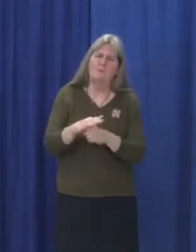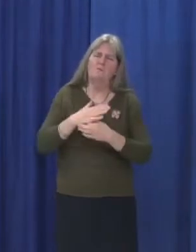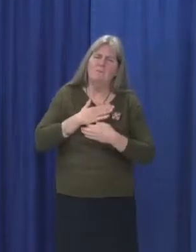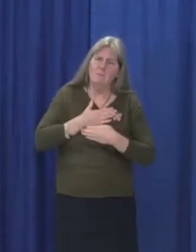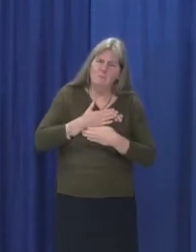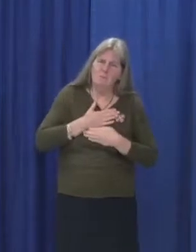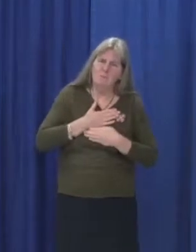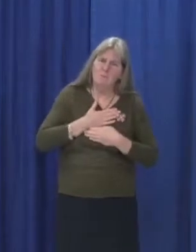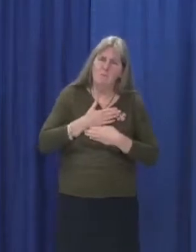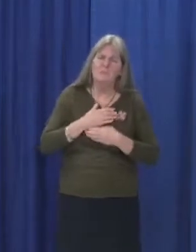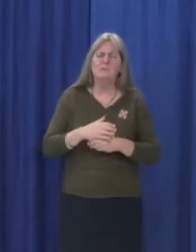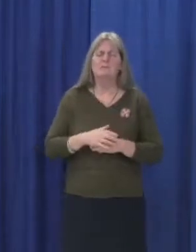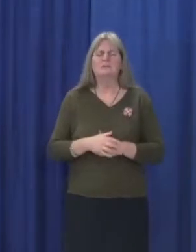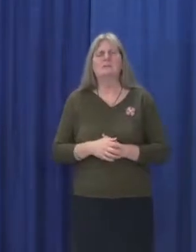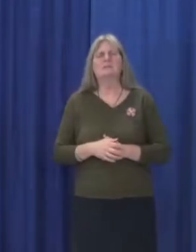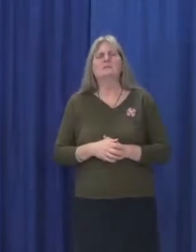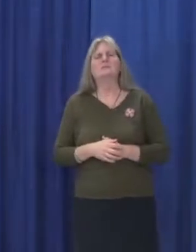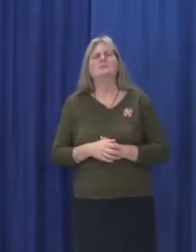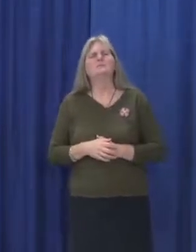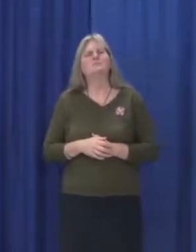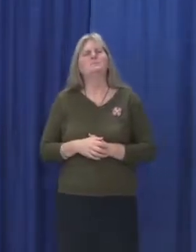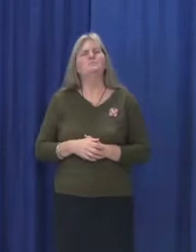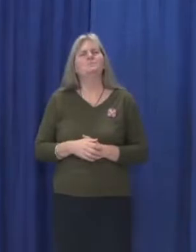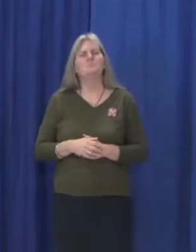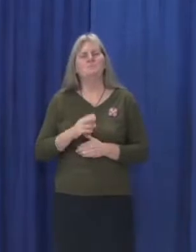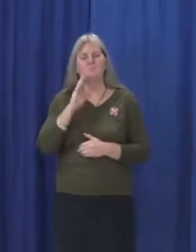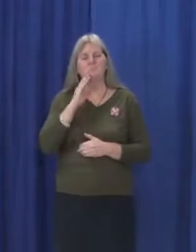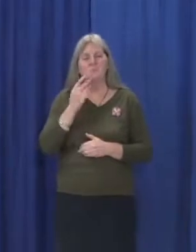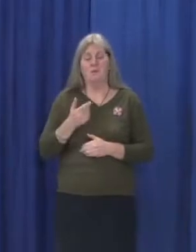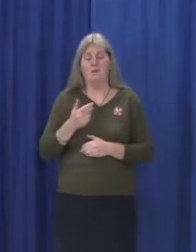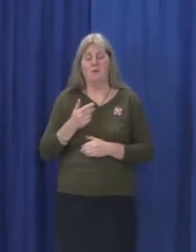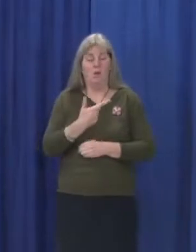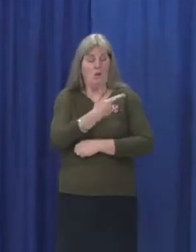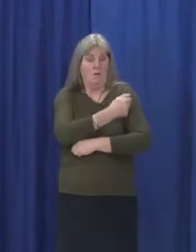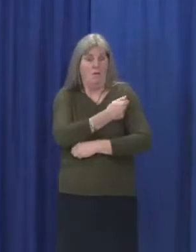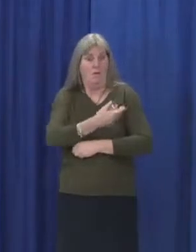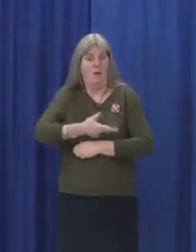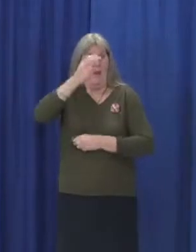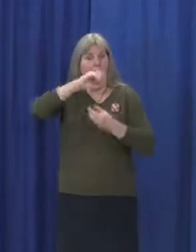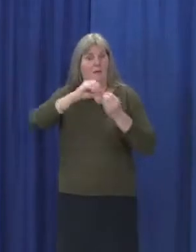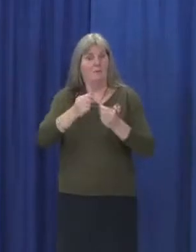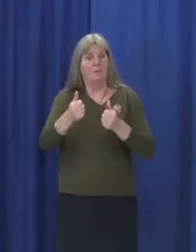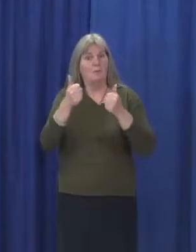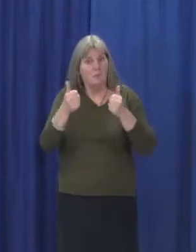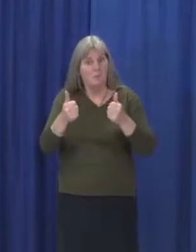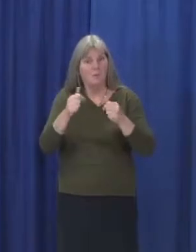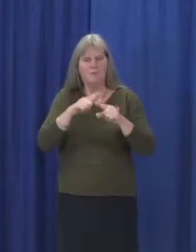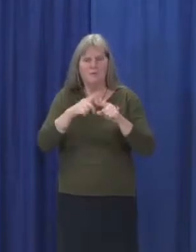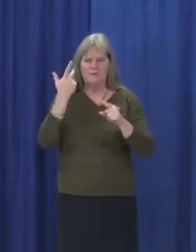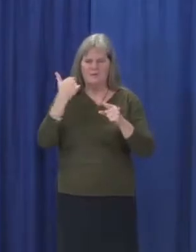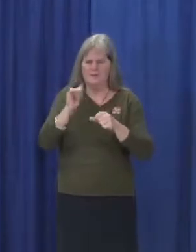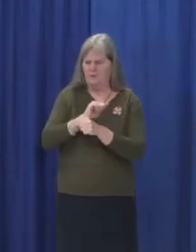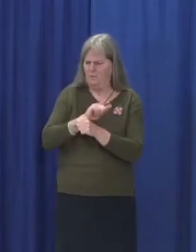on. Despite our high vaccination rate we have seen COVID-19